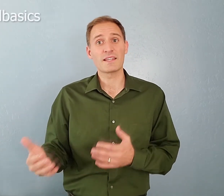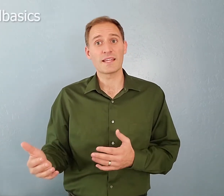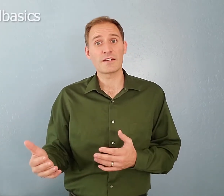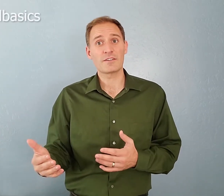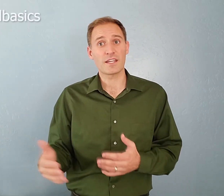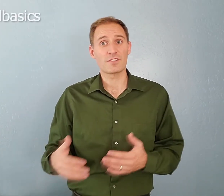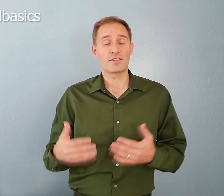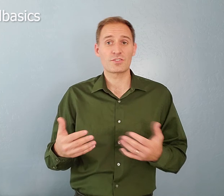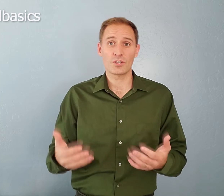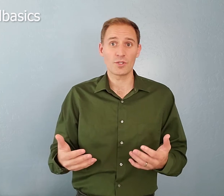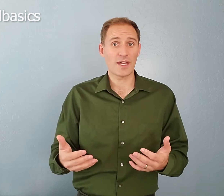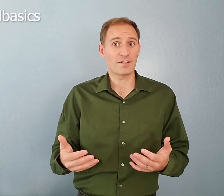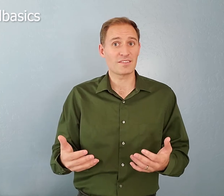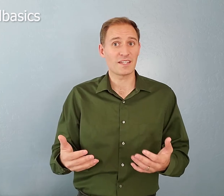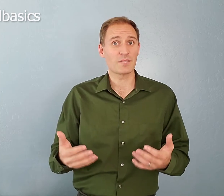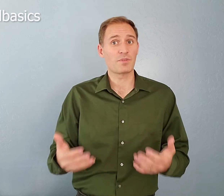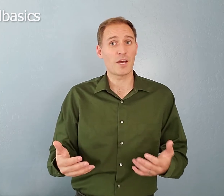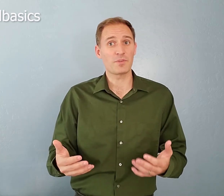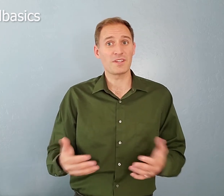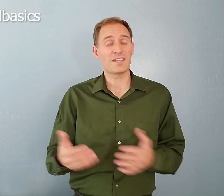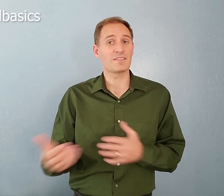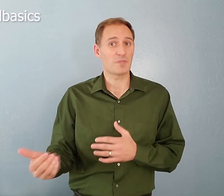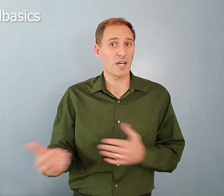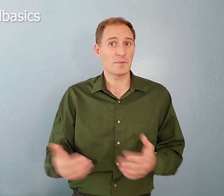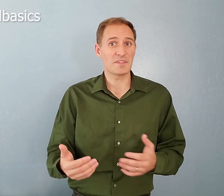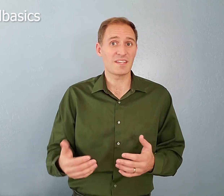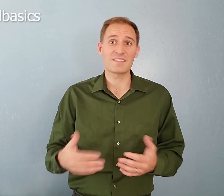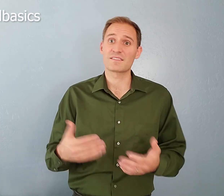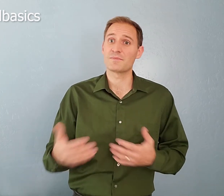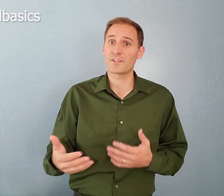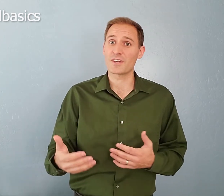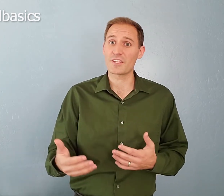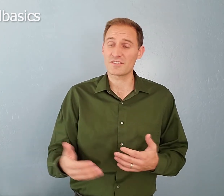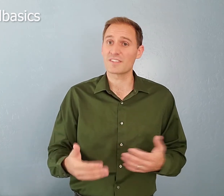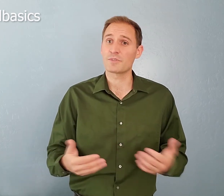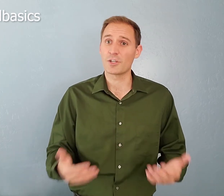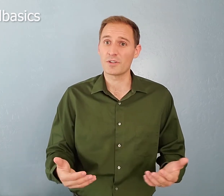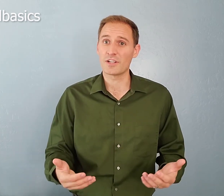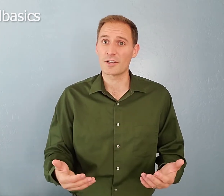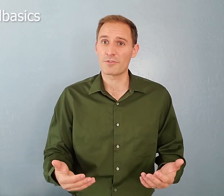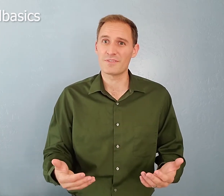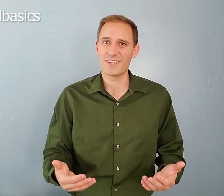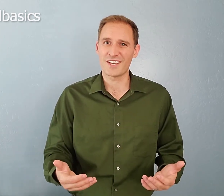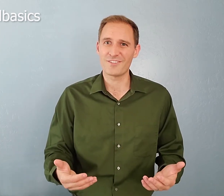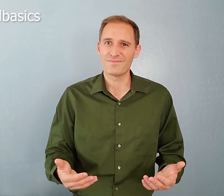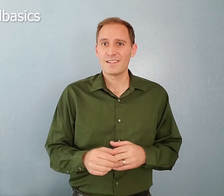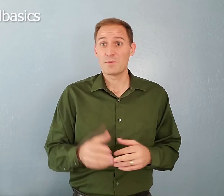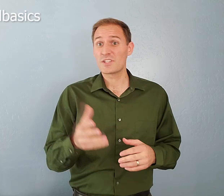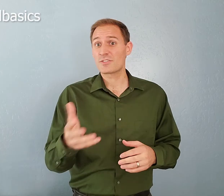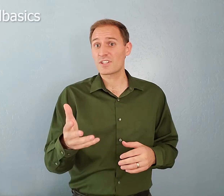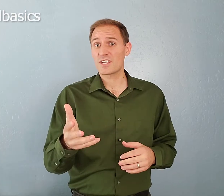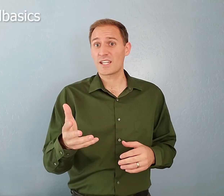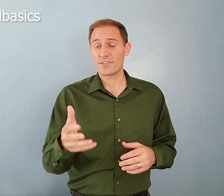letter and show you how to sign it properly and some common mistakes and some variations as we go along through the video. And be sure to check out the